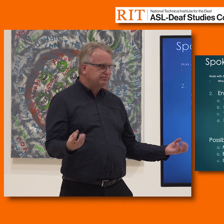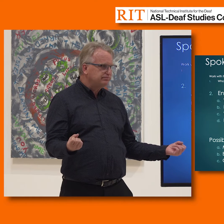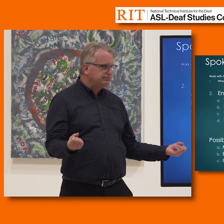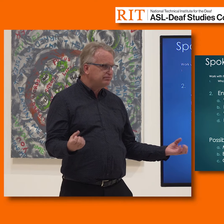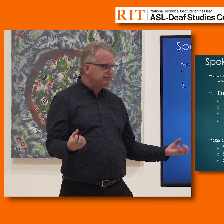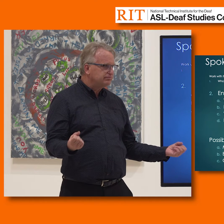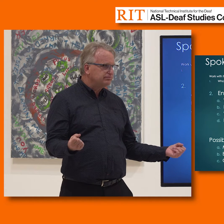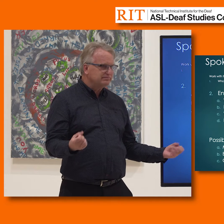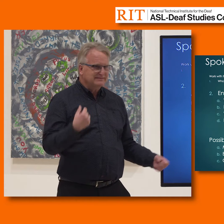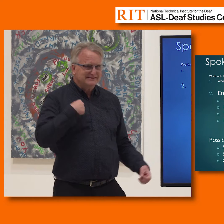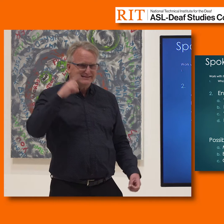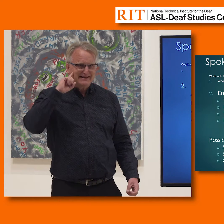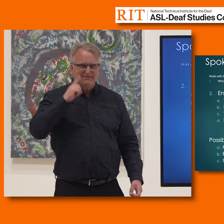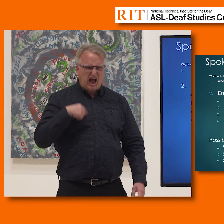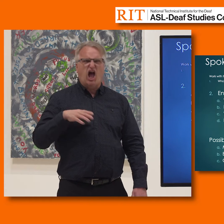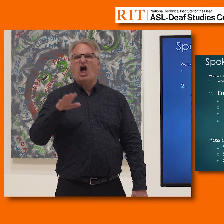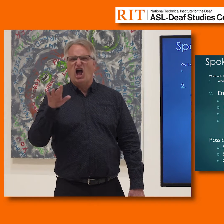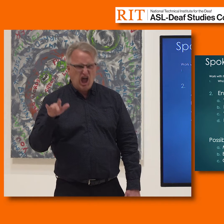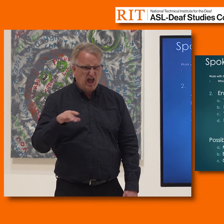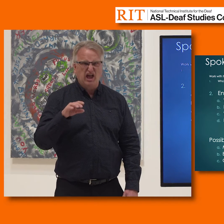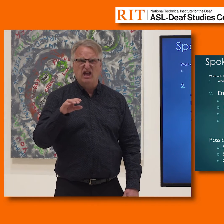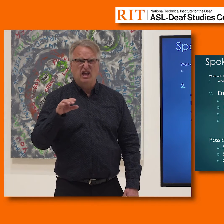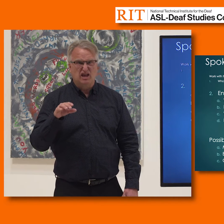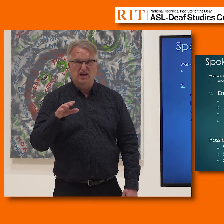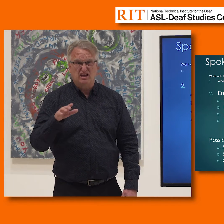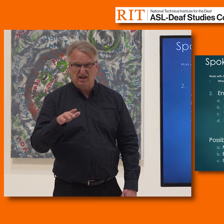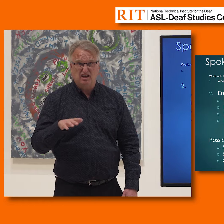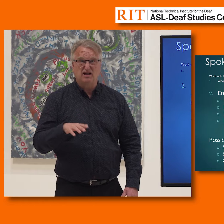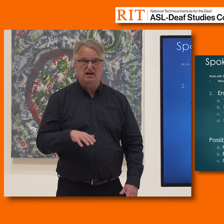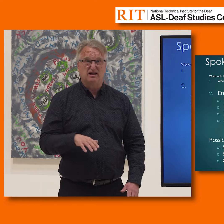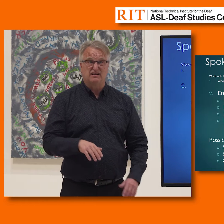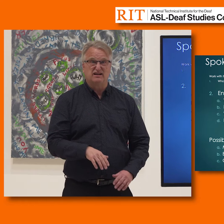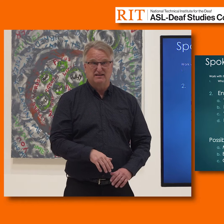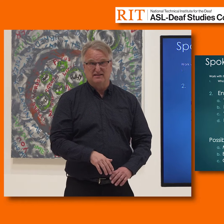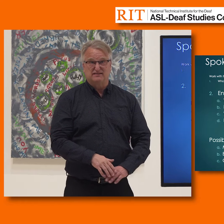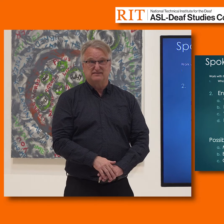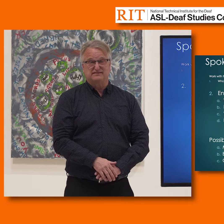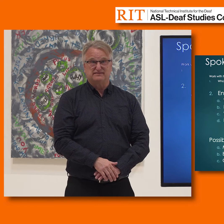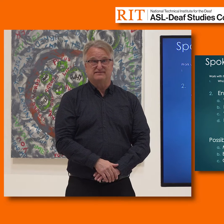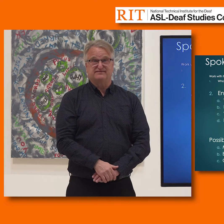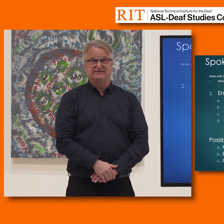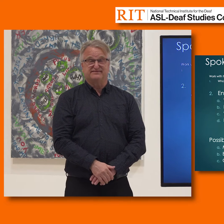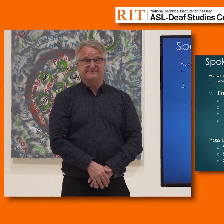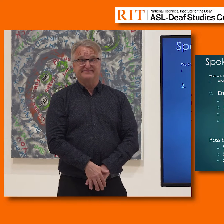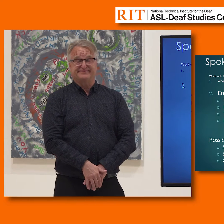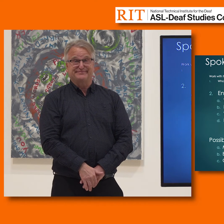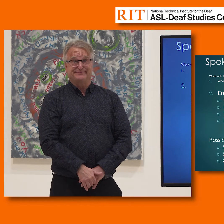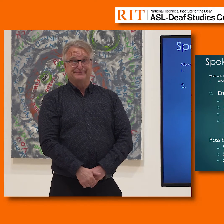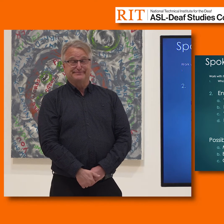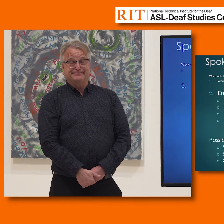And interpreters default to English discourse style, which oftentimes results in a Deaf person